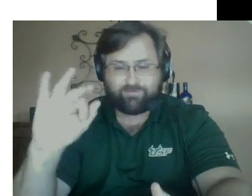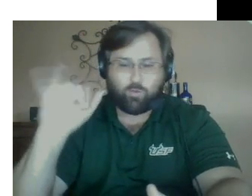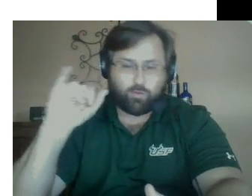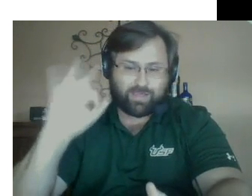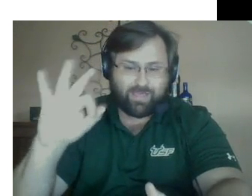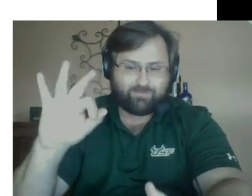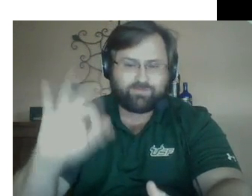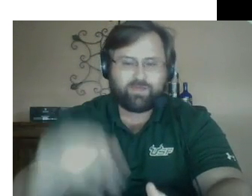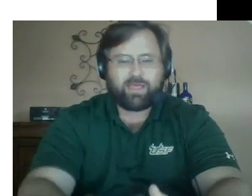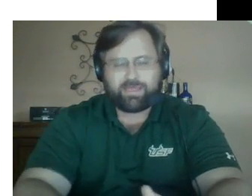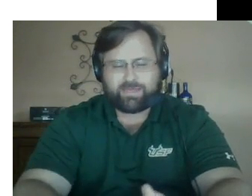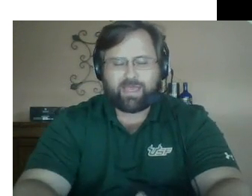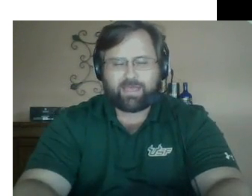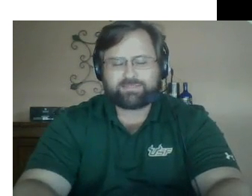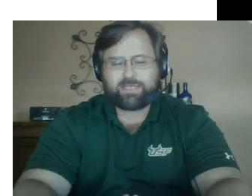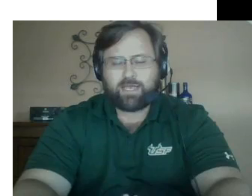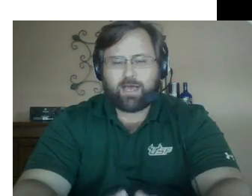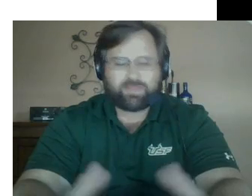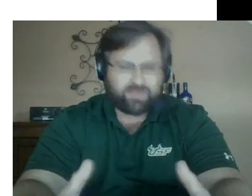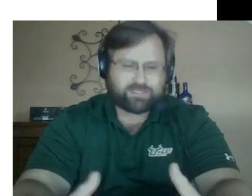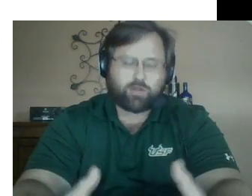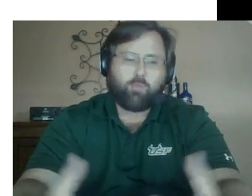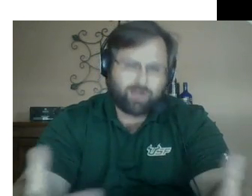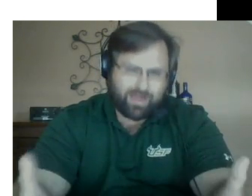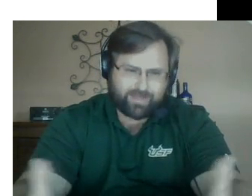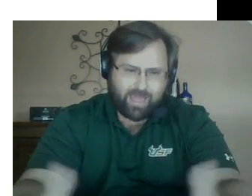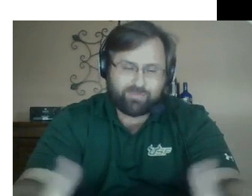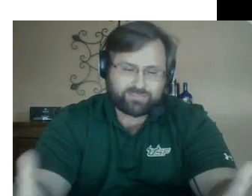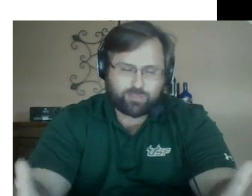or if indicates things that are more likely to happen things that are